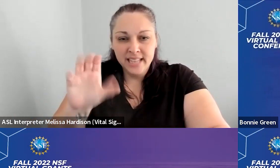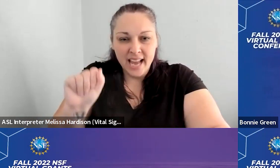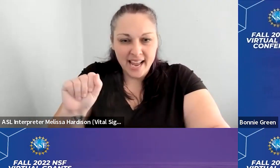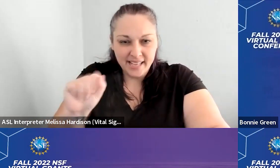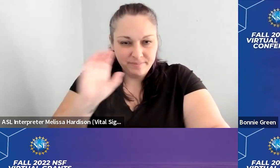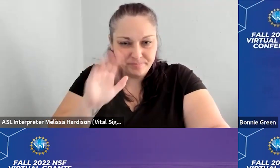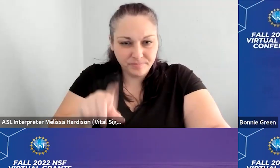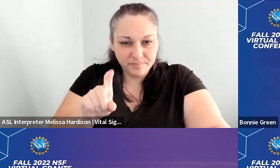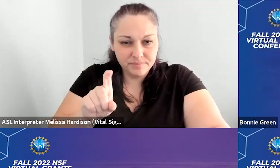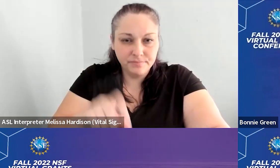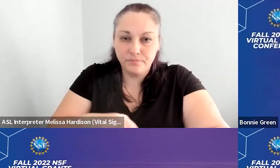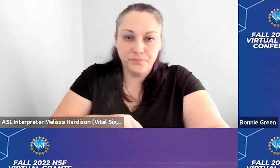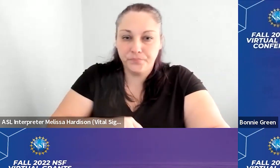Okay. Alright.